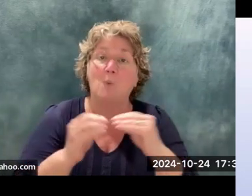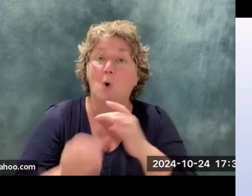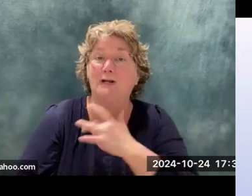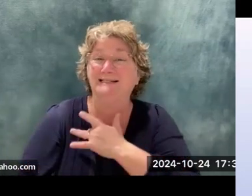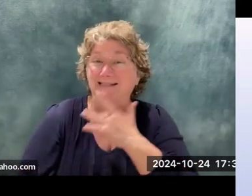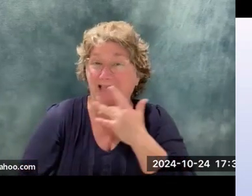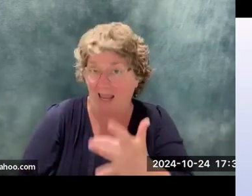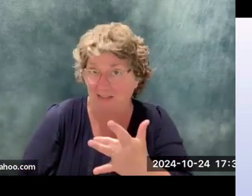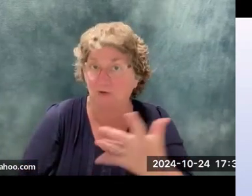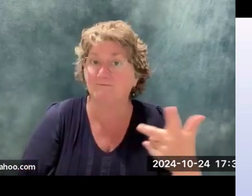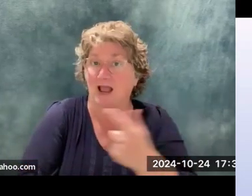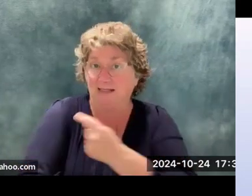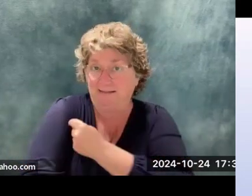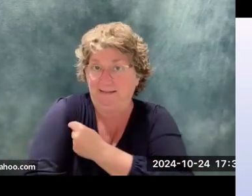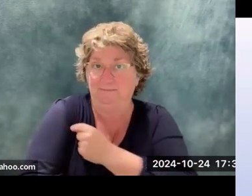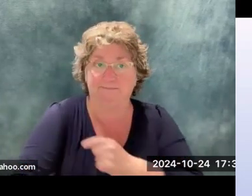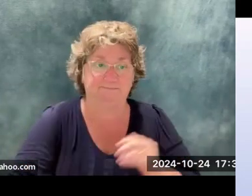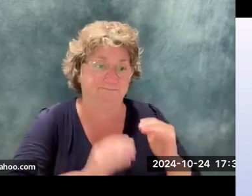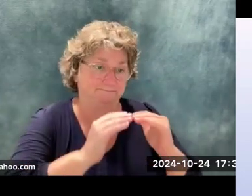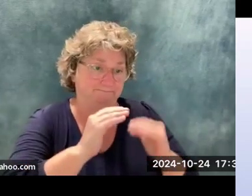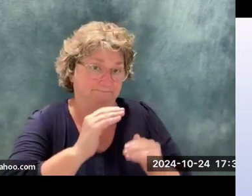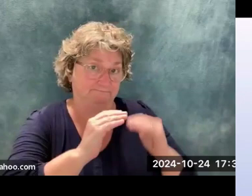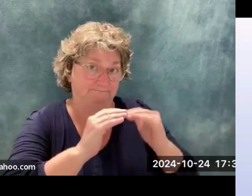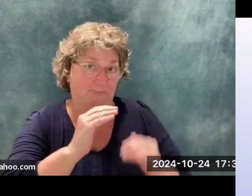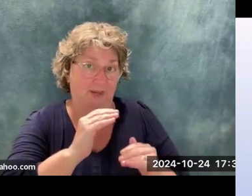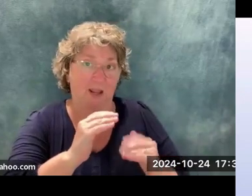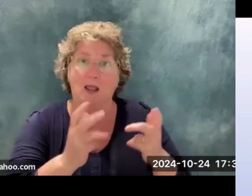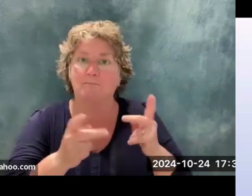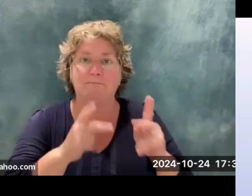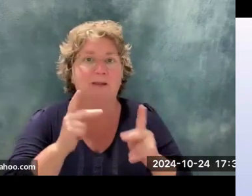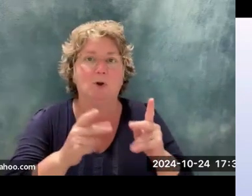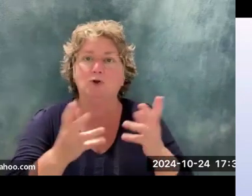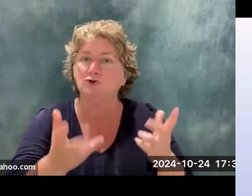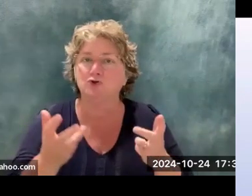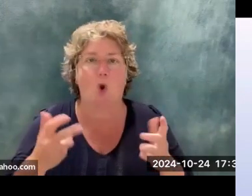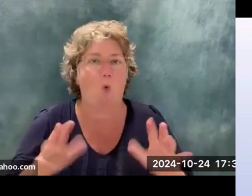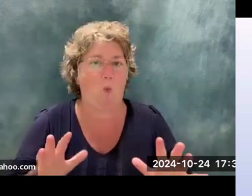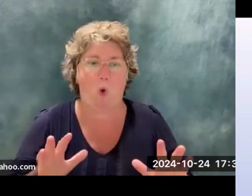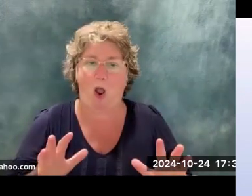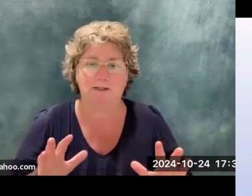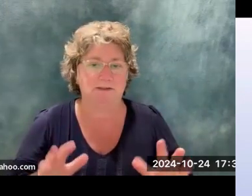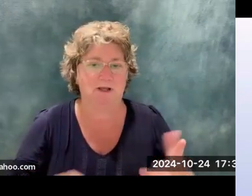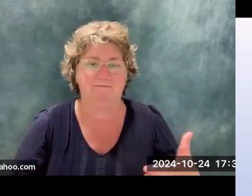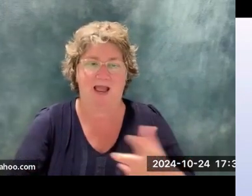rural residents, middle-aged persons, 30 to 49,